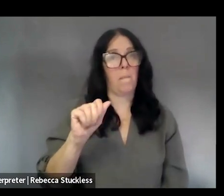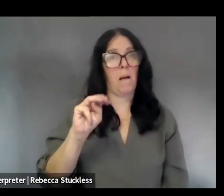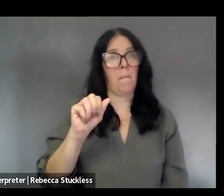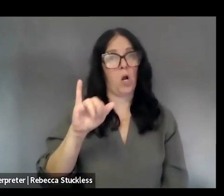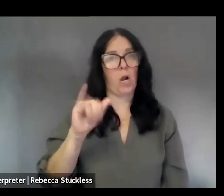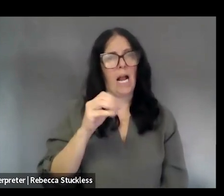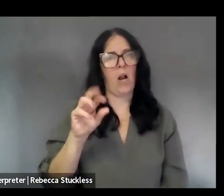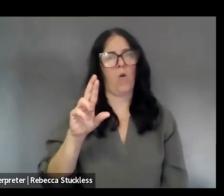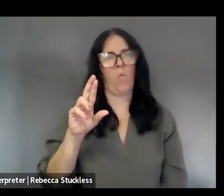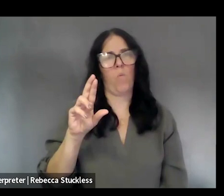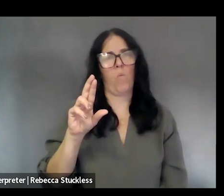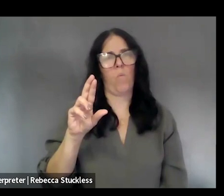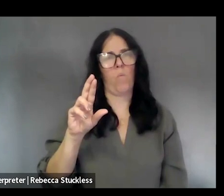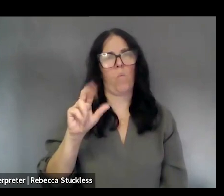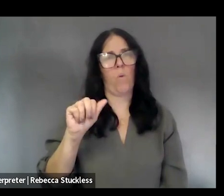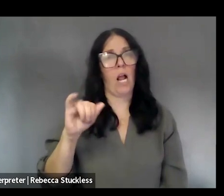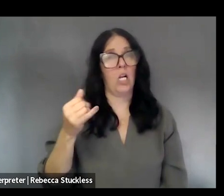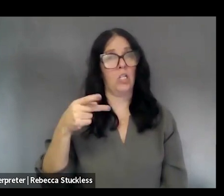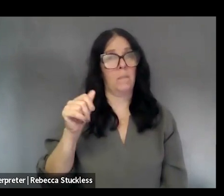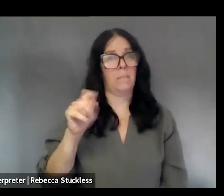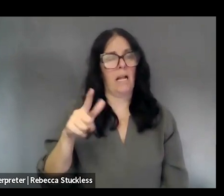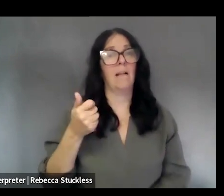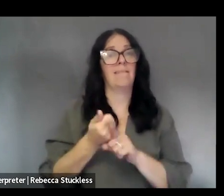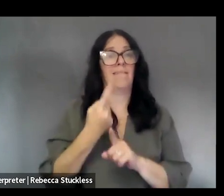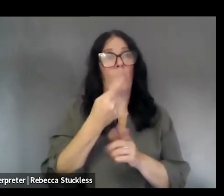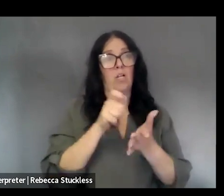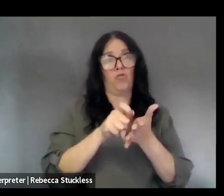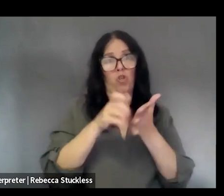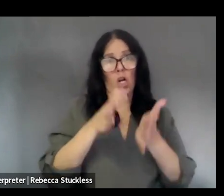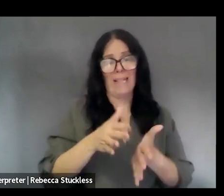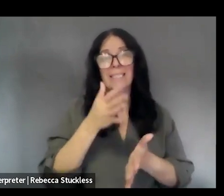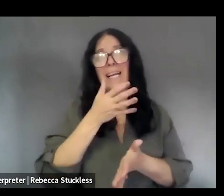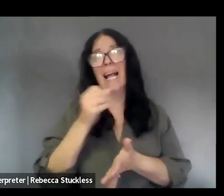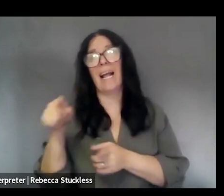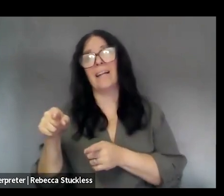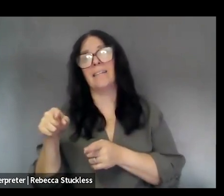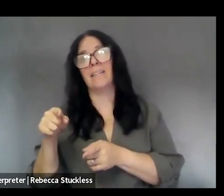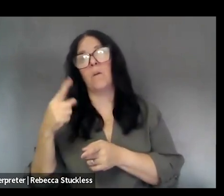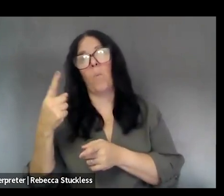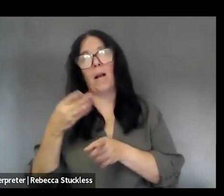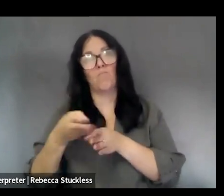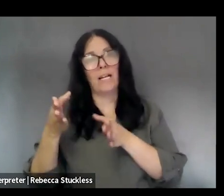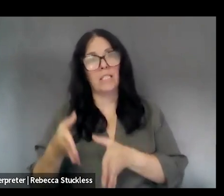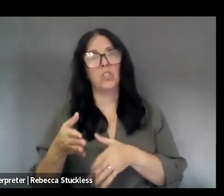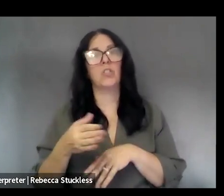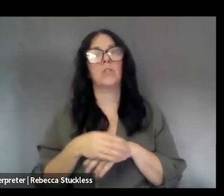one journalist and one practitioner writing about the need for health care that can see the